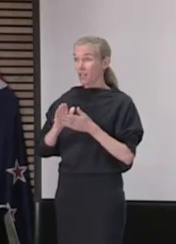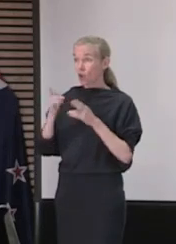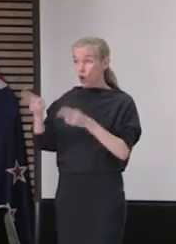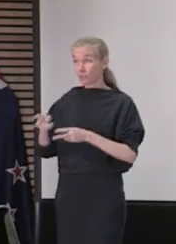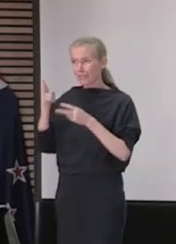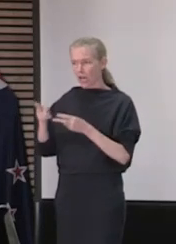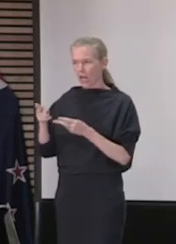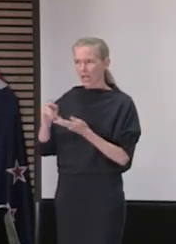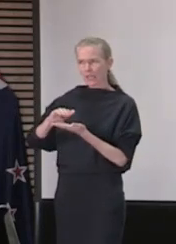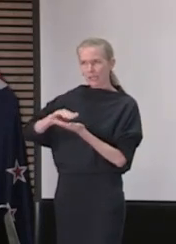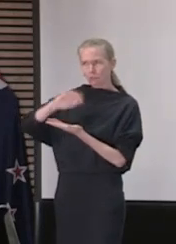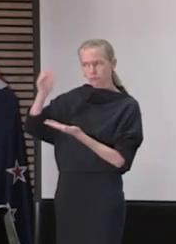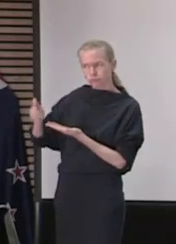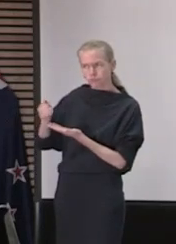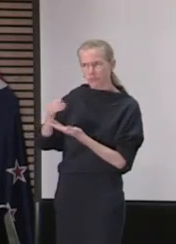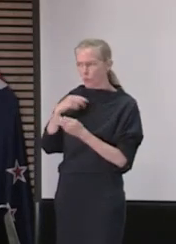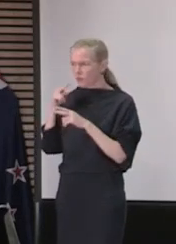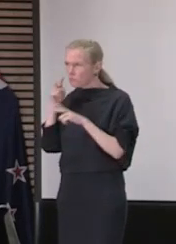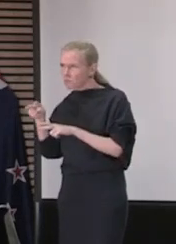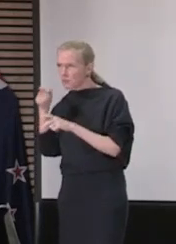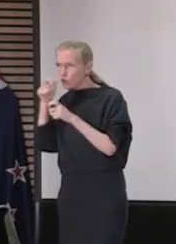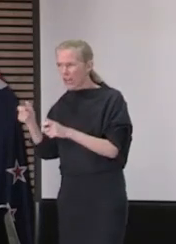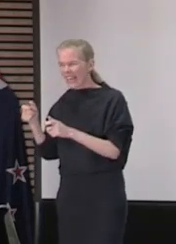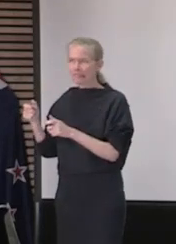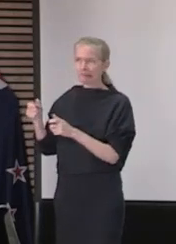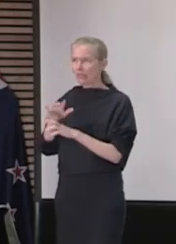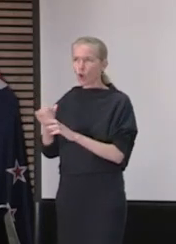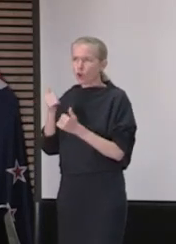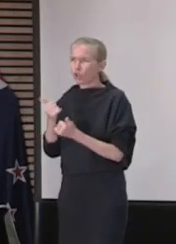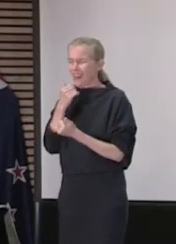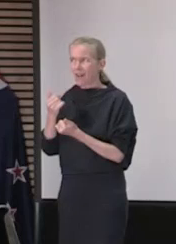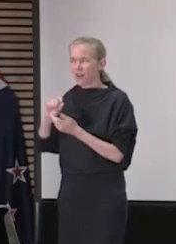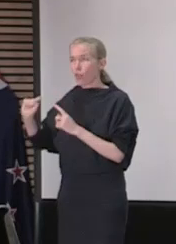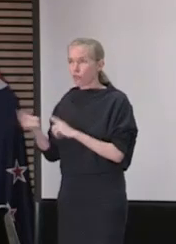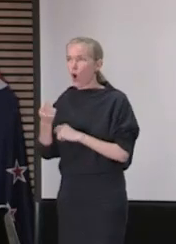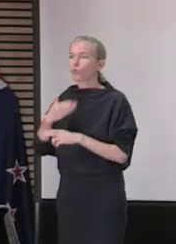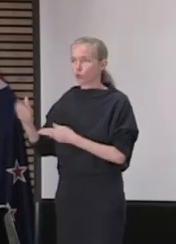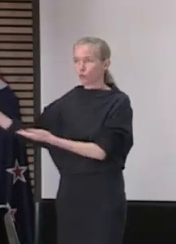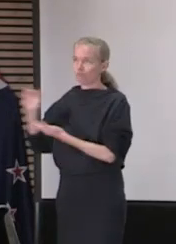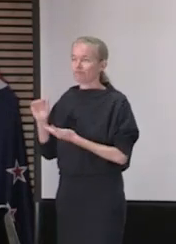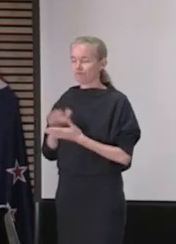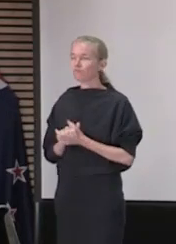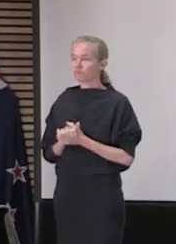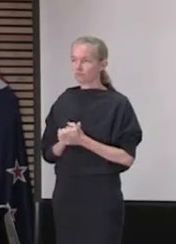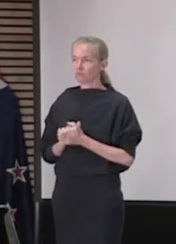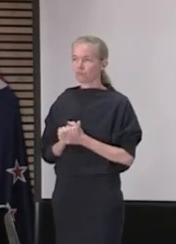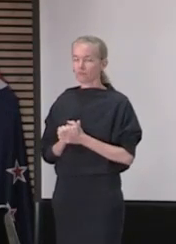But it doesn't mean that therewasn't PPE available becausethere was only 10% of thestock there. OK, last one. Is that morewidespread?